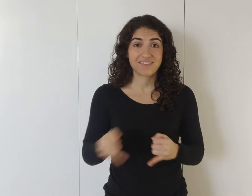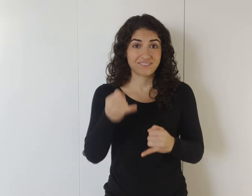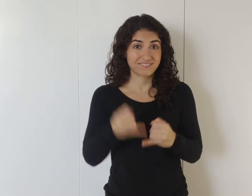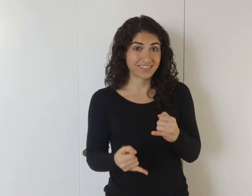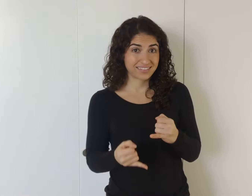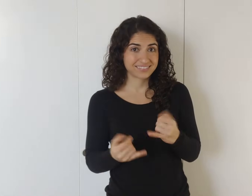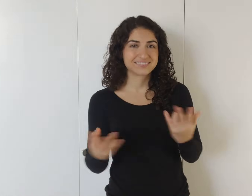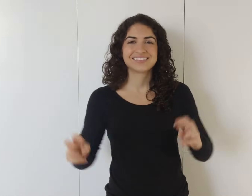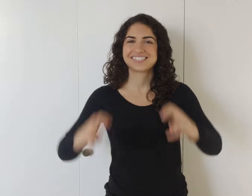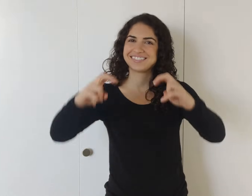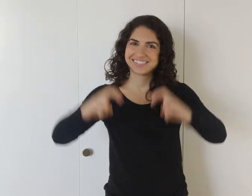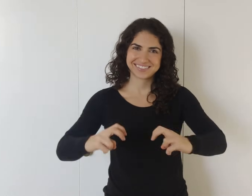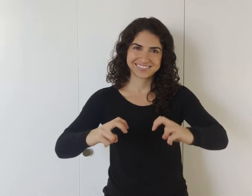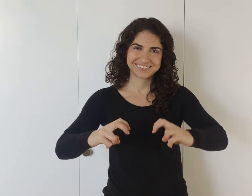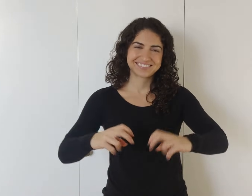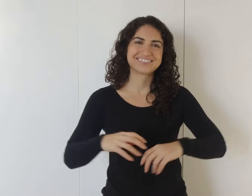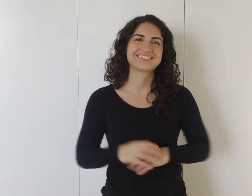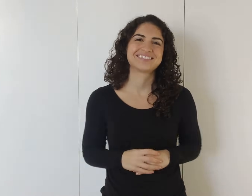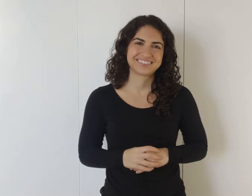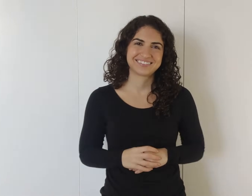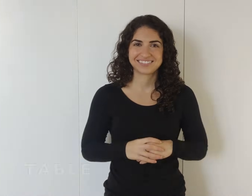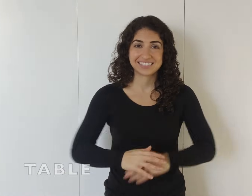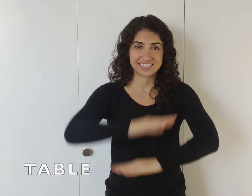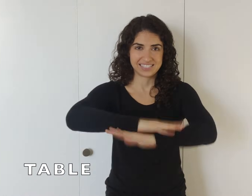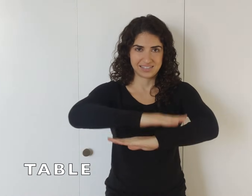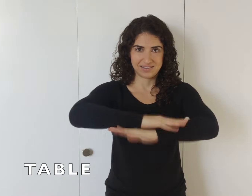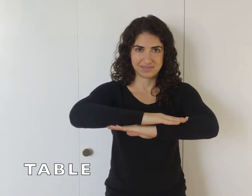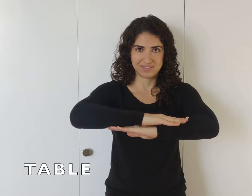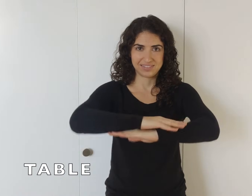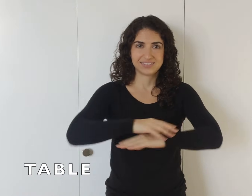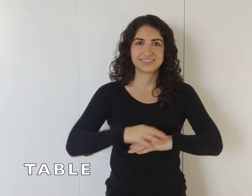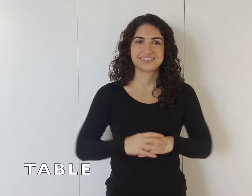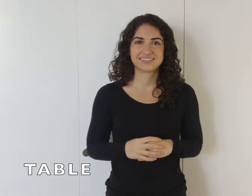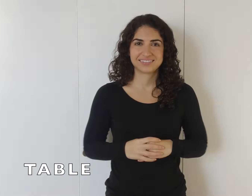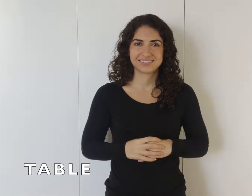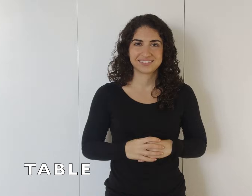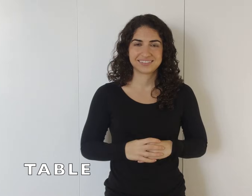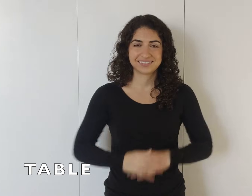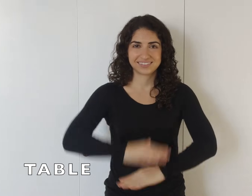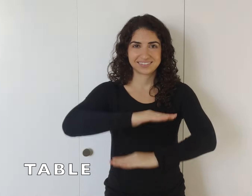And finally, you SIT! So: TABLE.